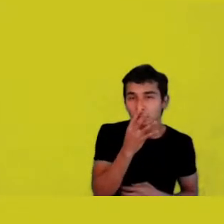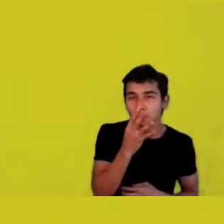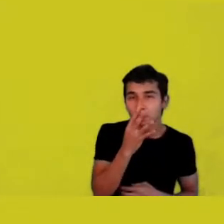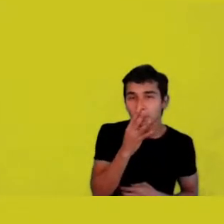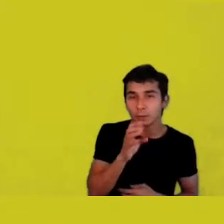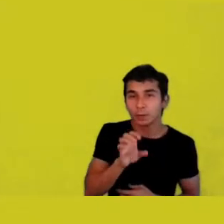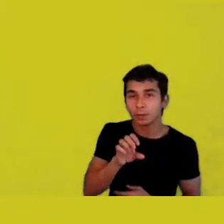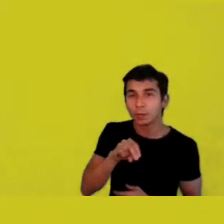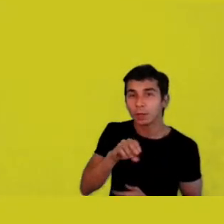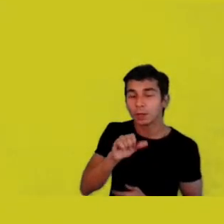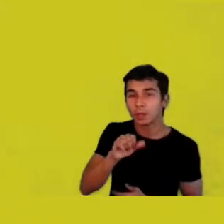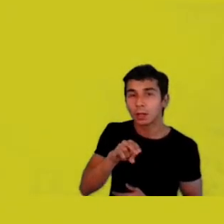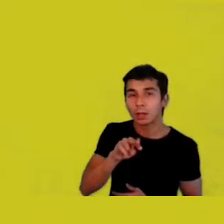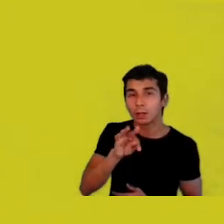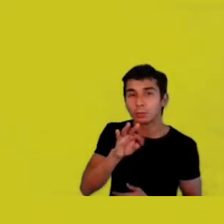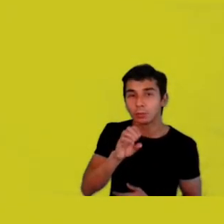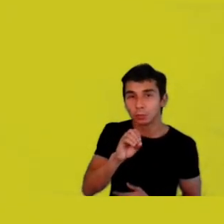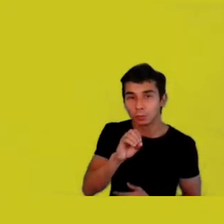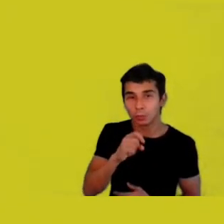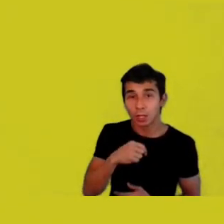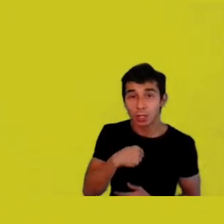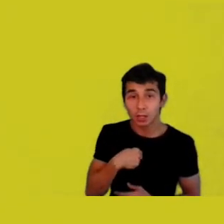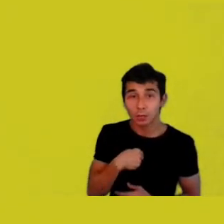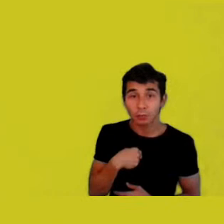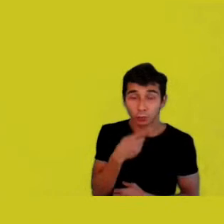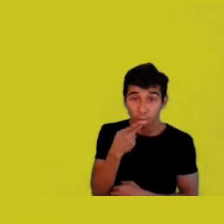in these circumstances.